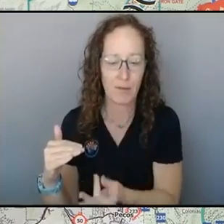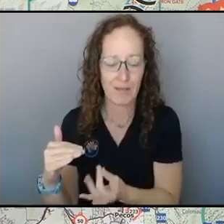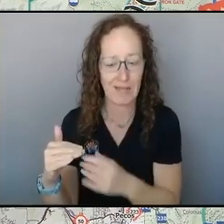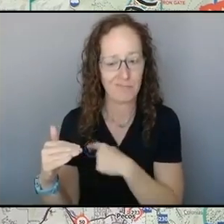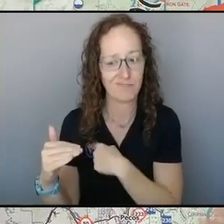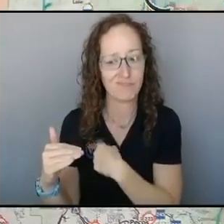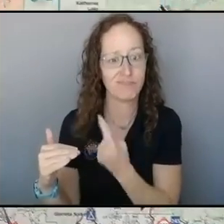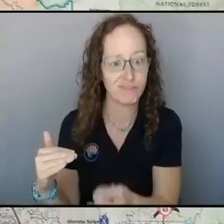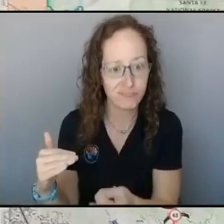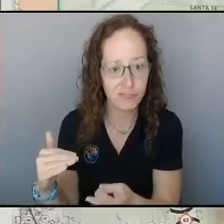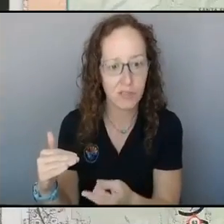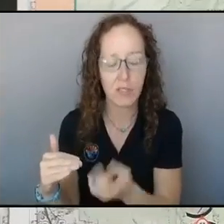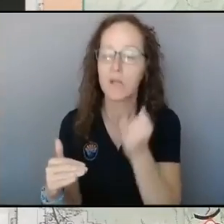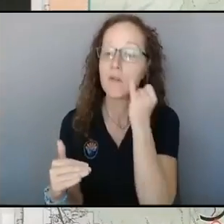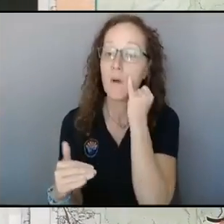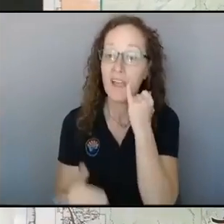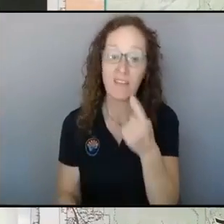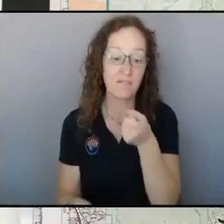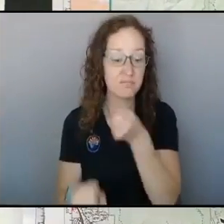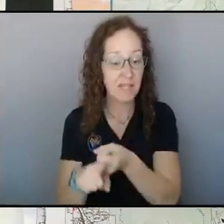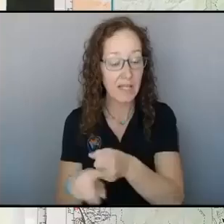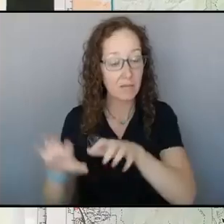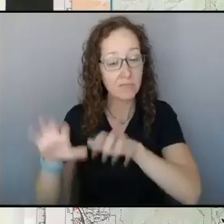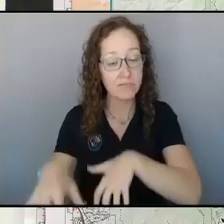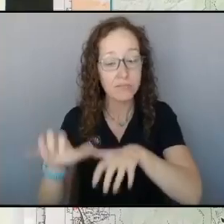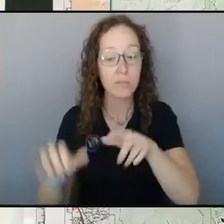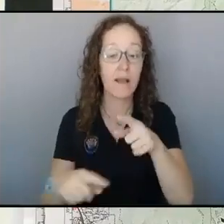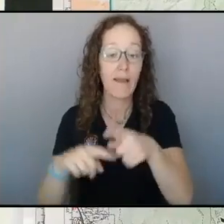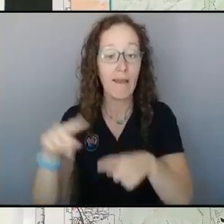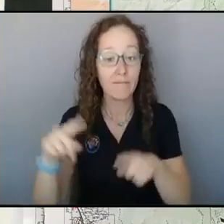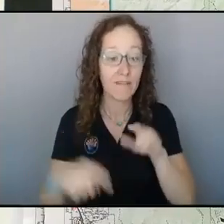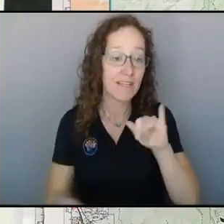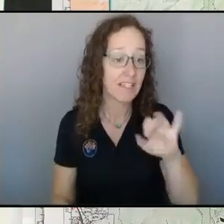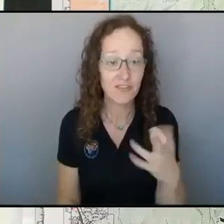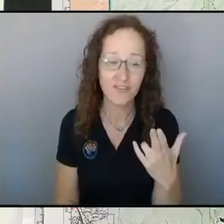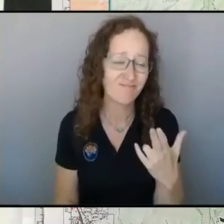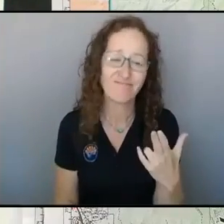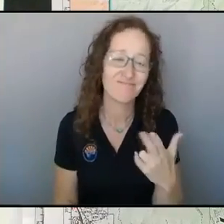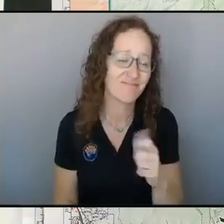inch it's just it's not going to do enough to really dampen